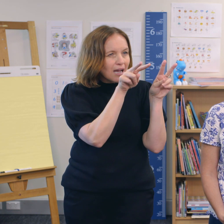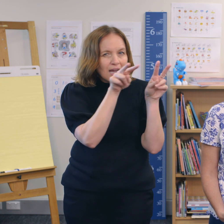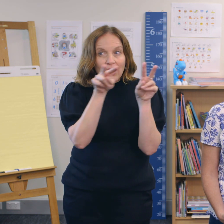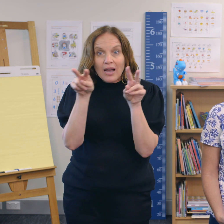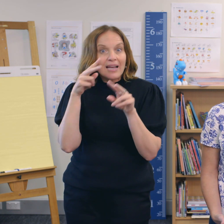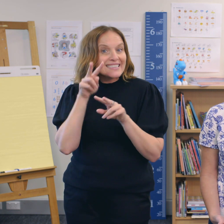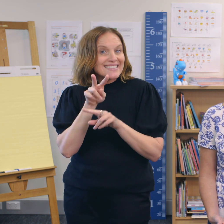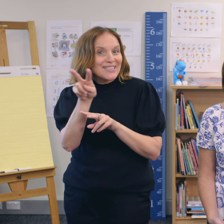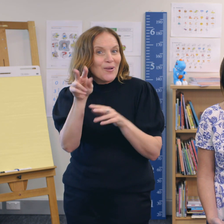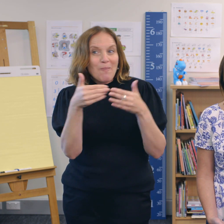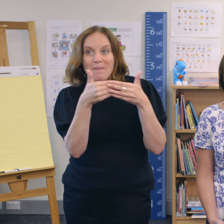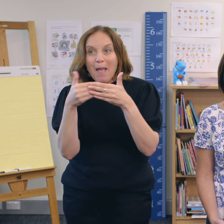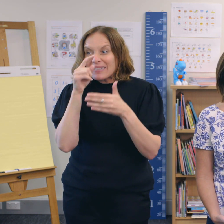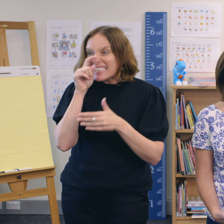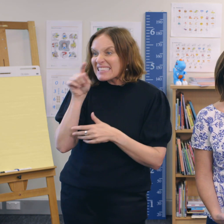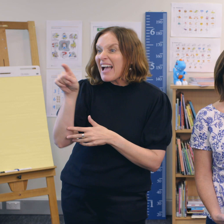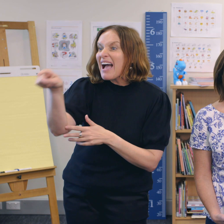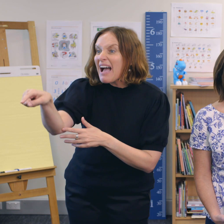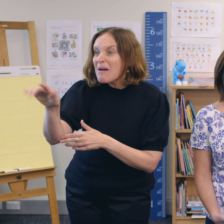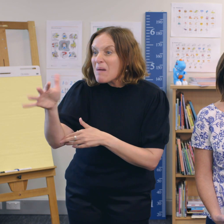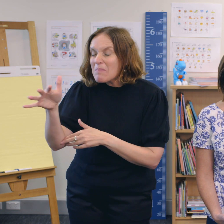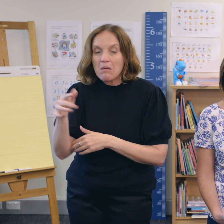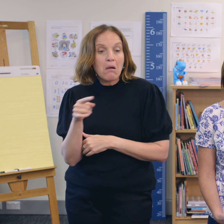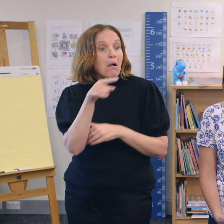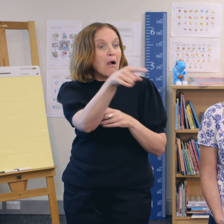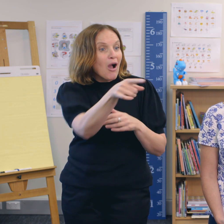Can you see your baby sister or your dog?